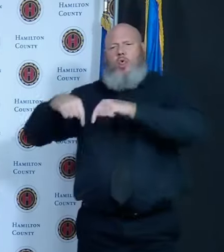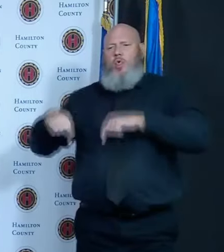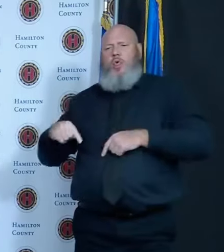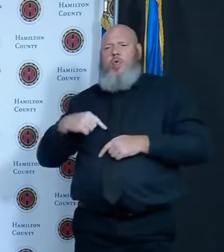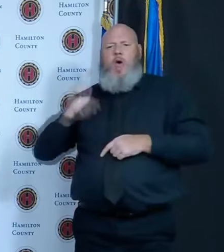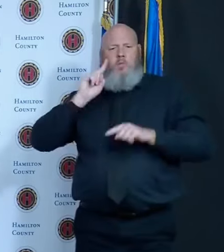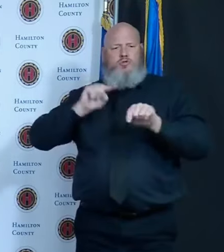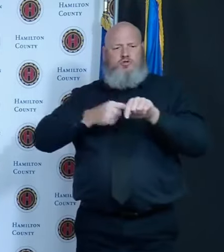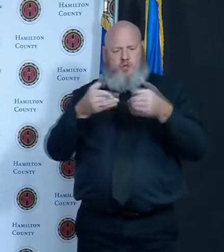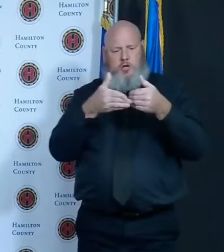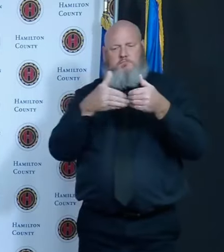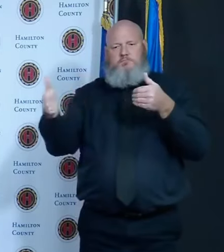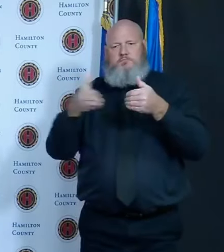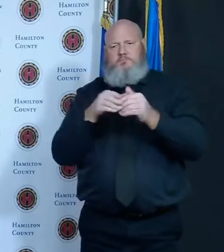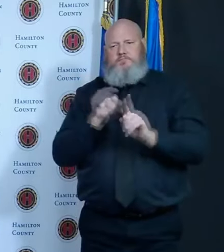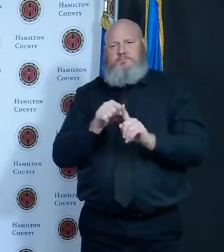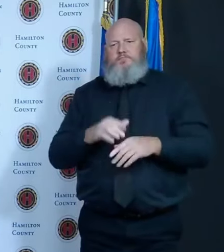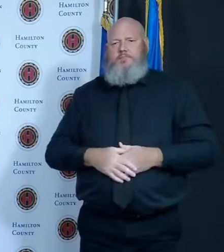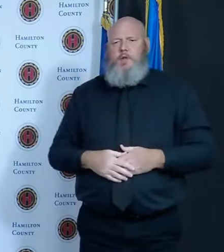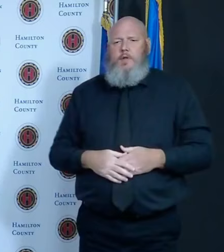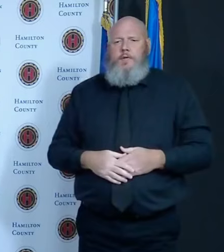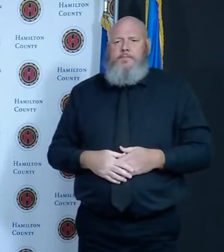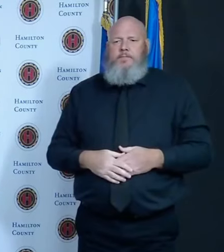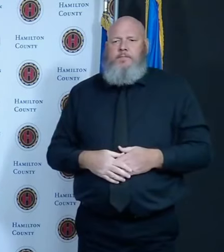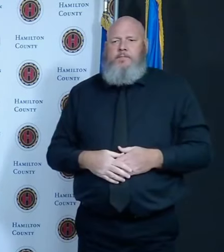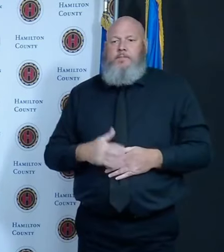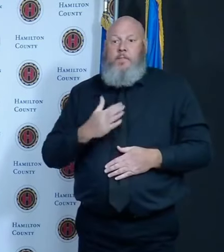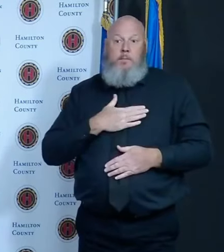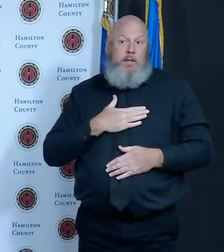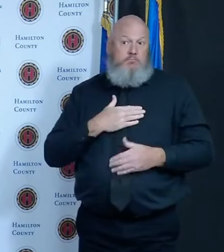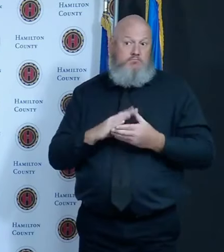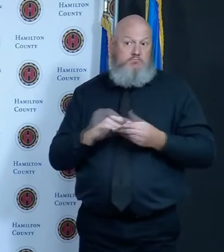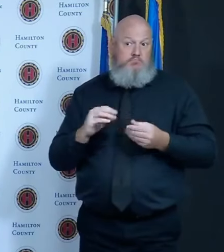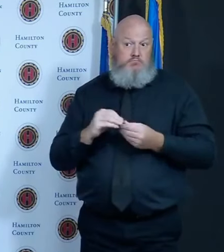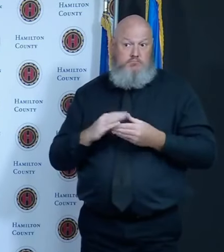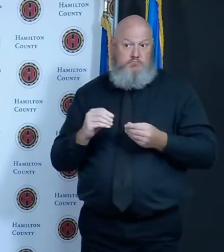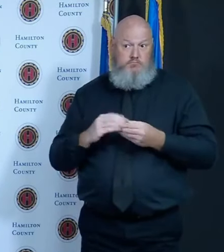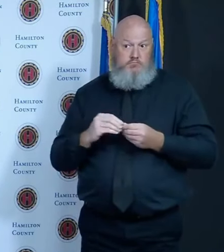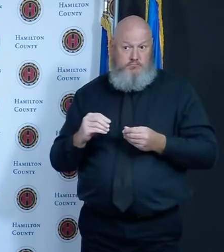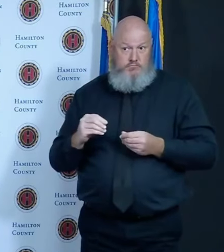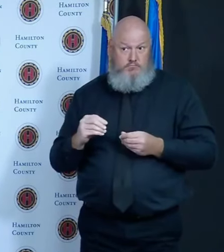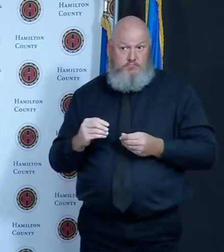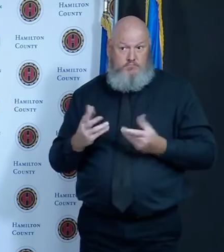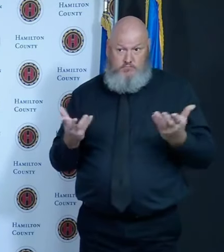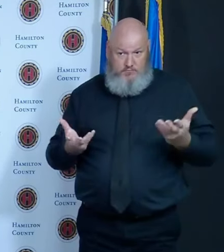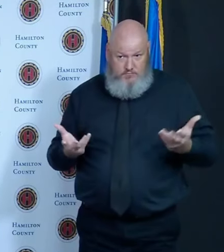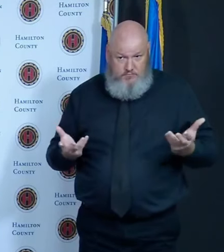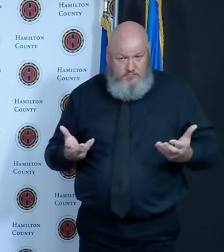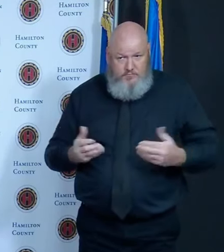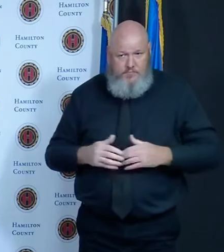in my comments at the point when I lost you all was talking about the vast